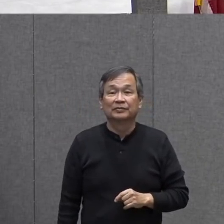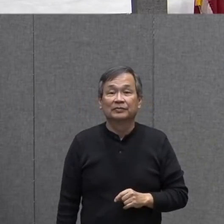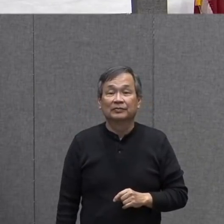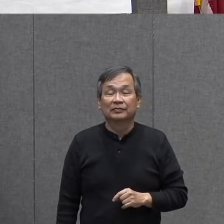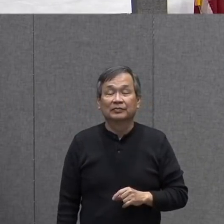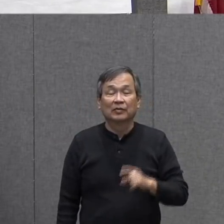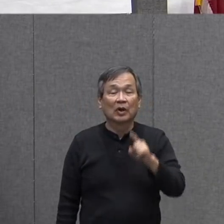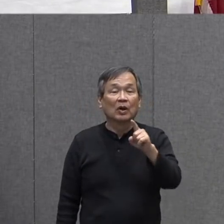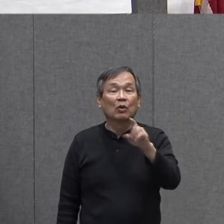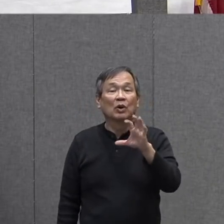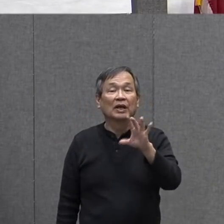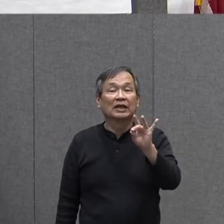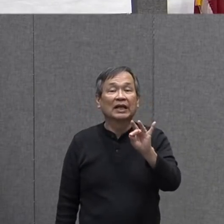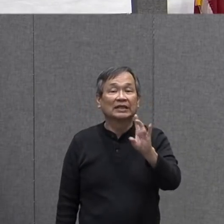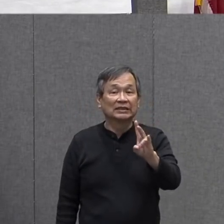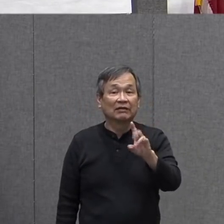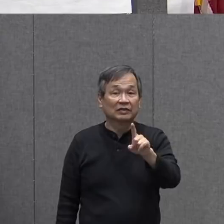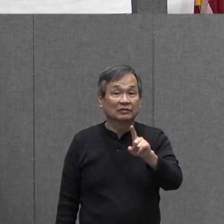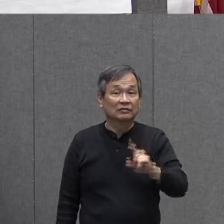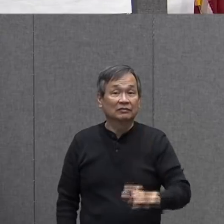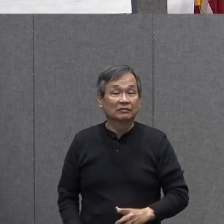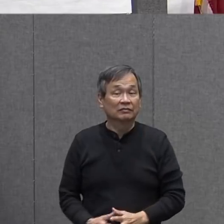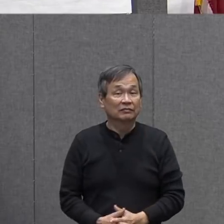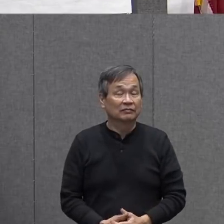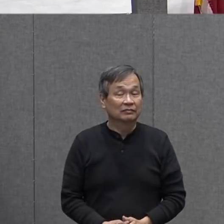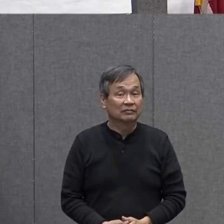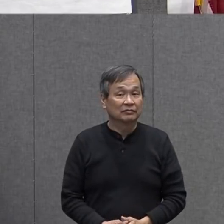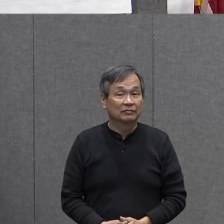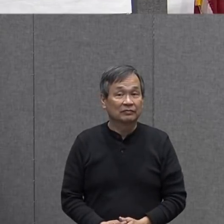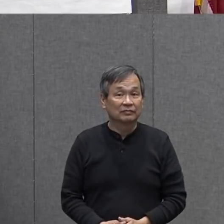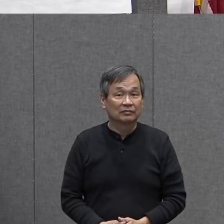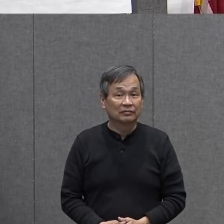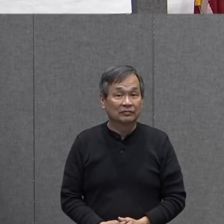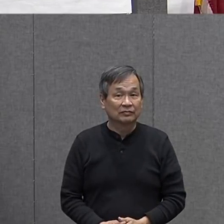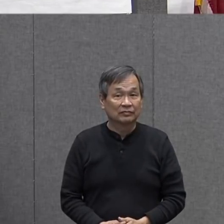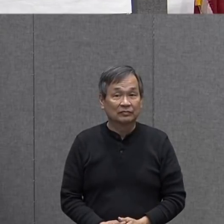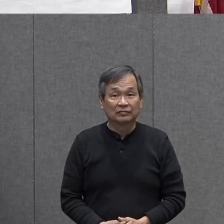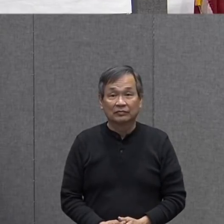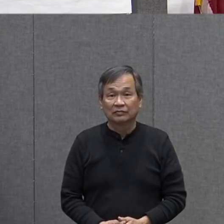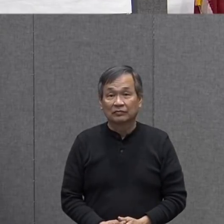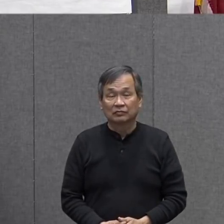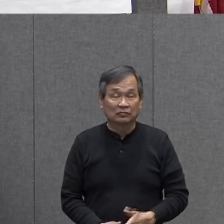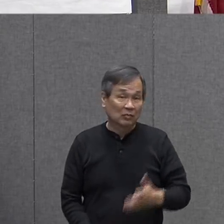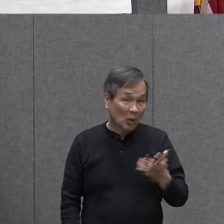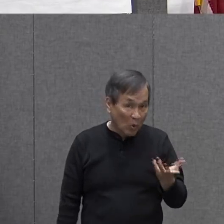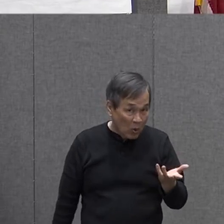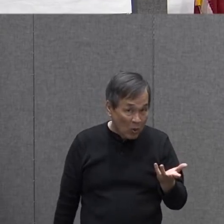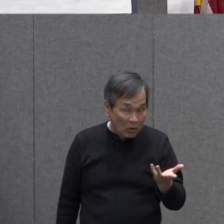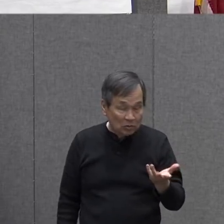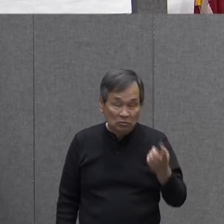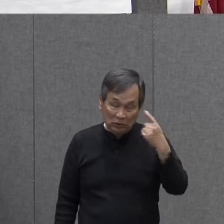And get 187? Or did you just think about, hmm,